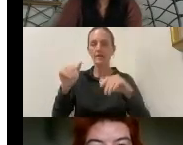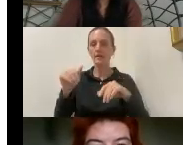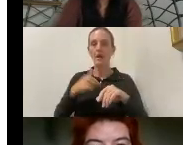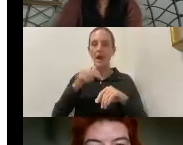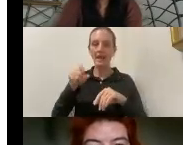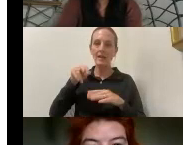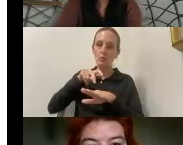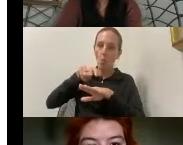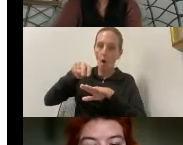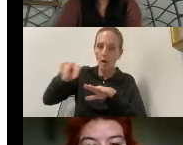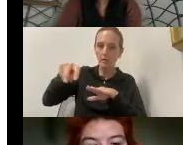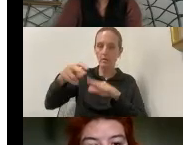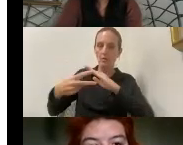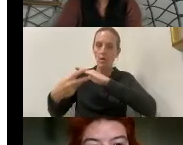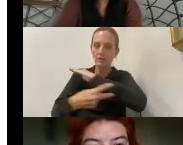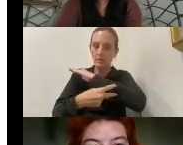side of town.